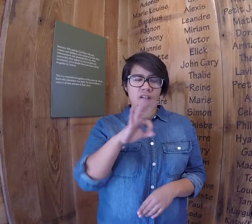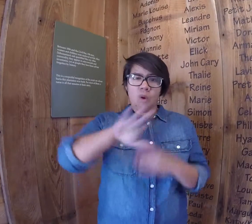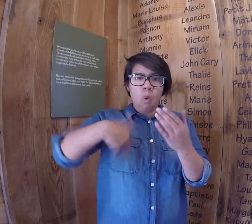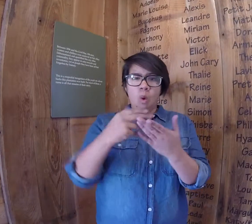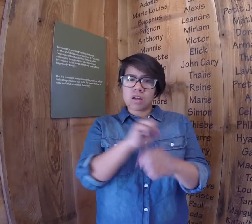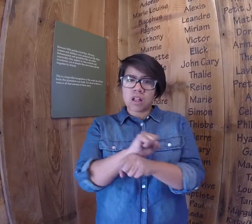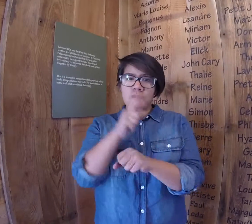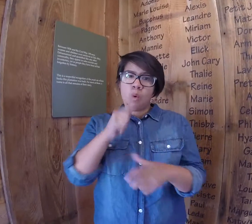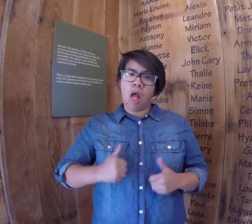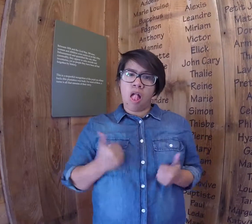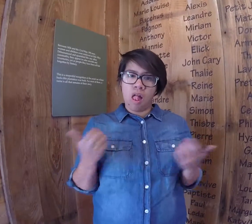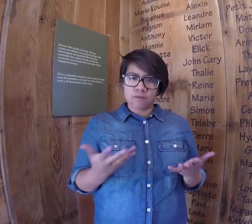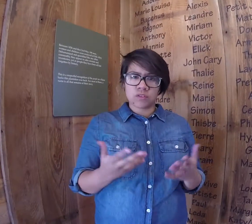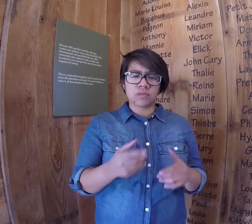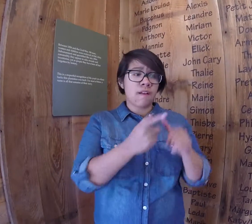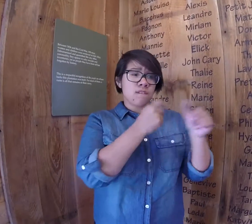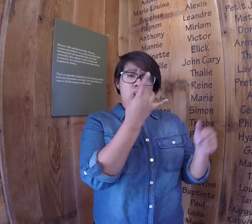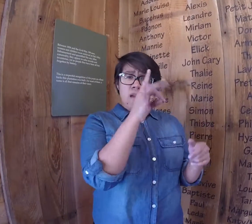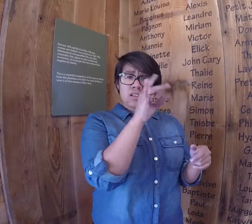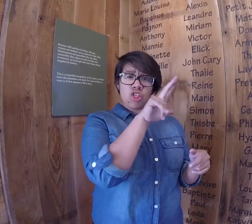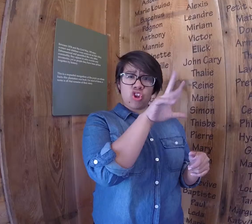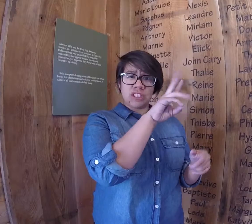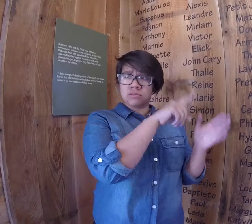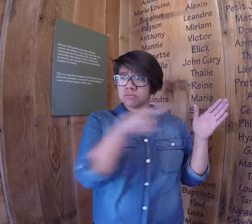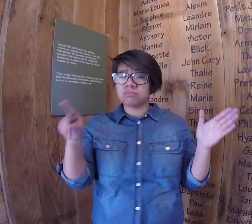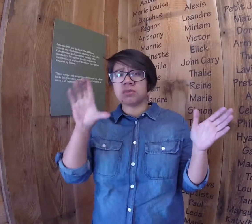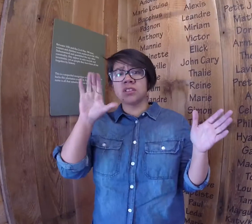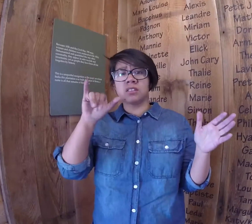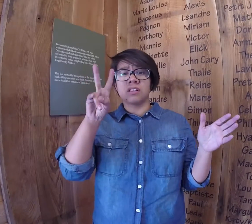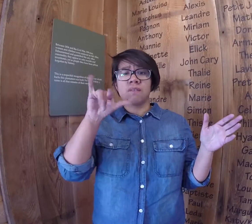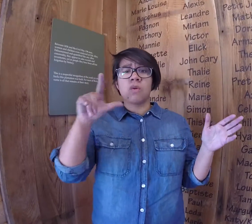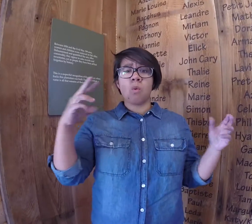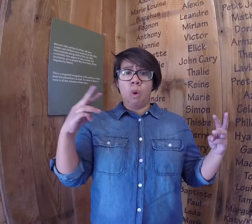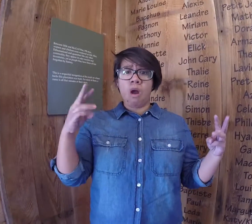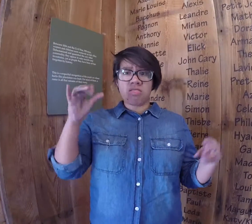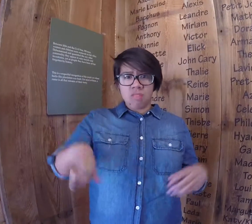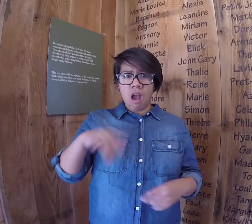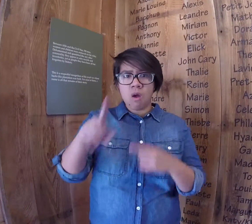of all the slaves who lived here from 1836 to Civil War